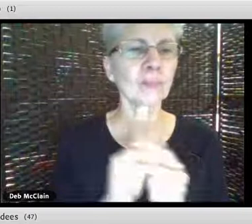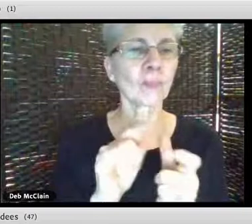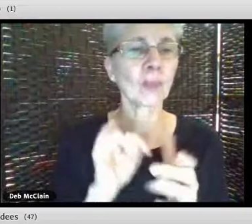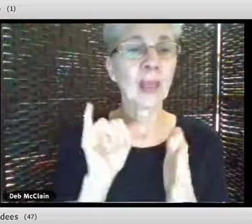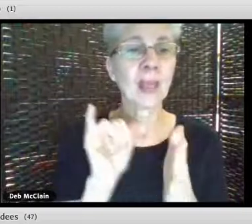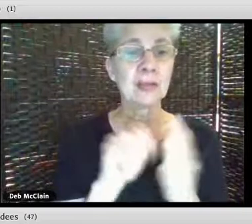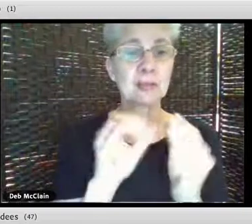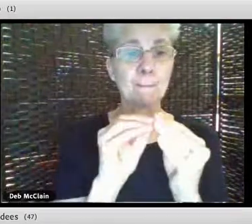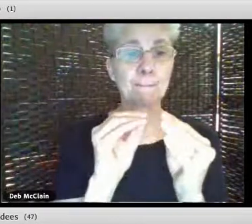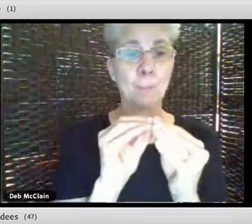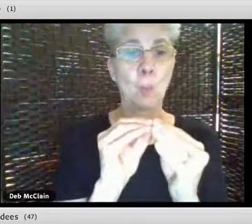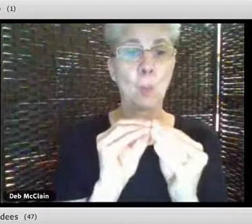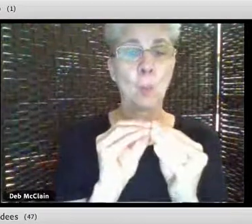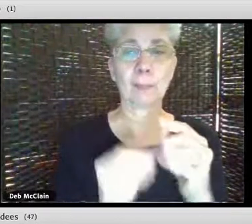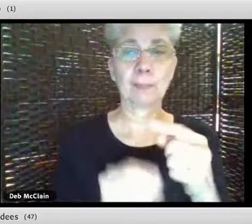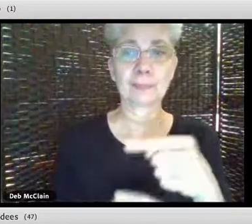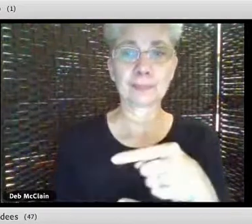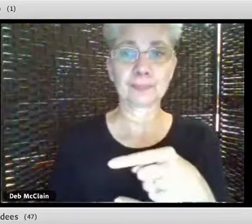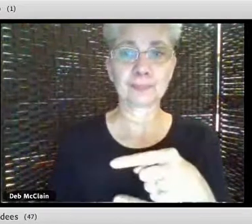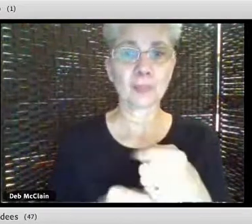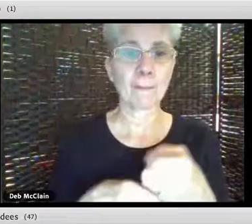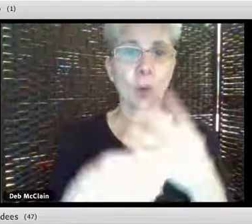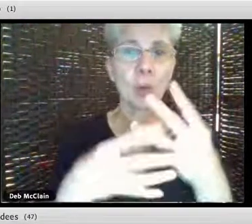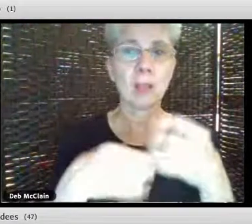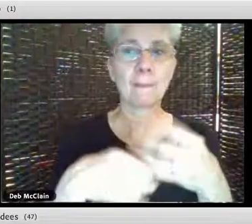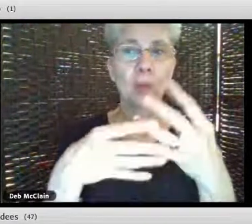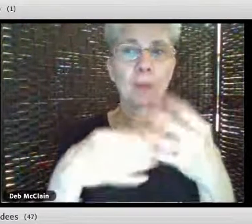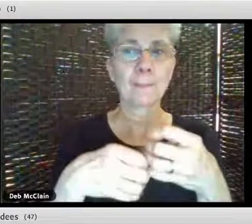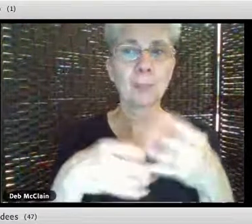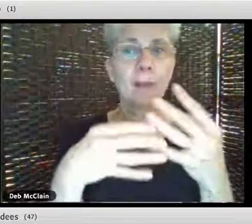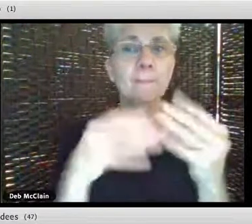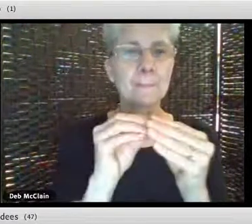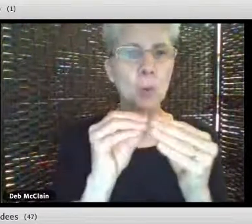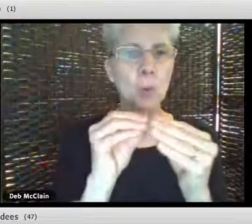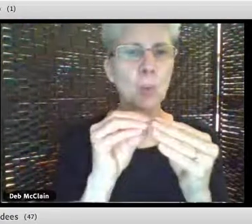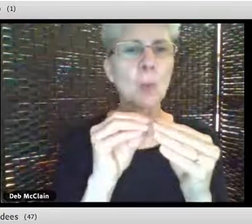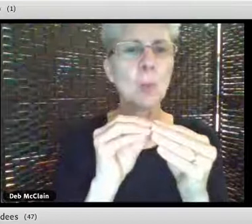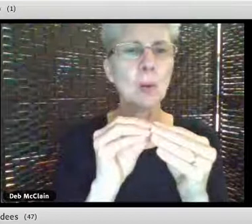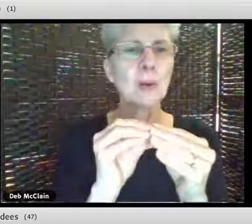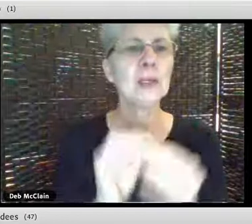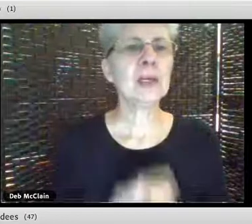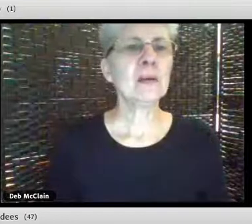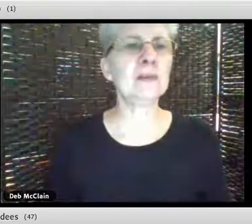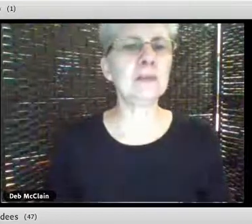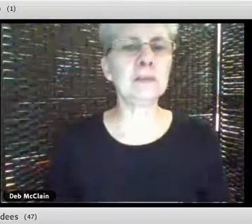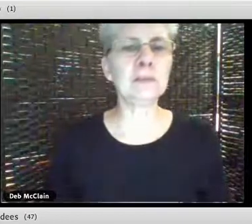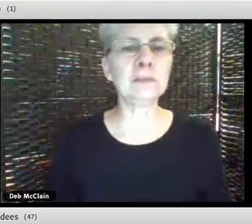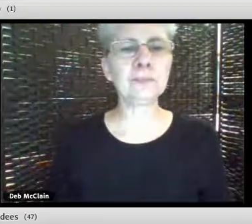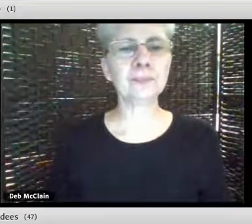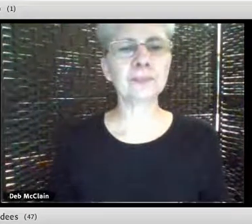If you go to the Google site, this is way more. It's a little bit slow, and I just clicked on the Google products site,